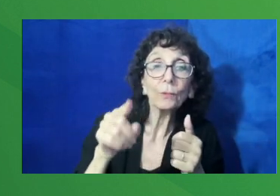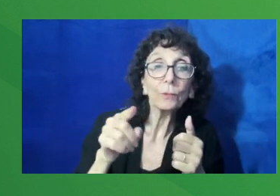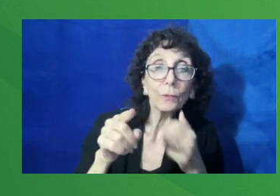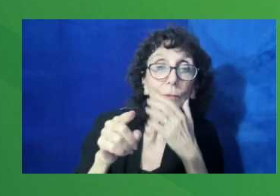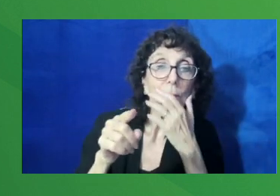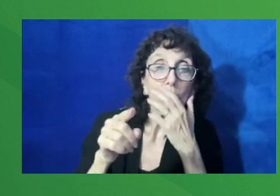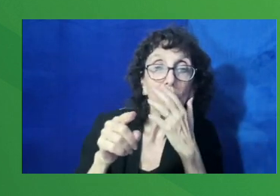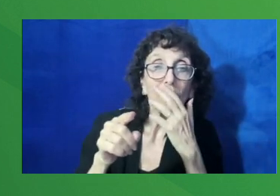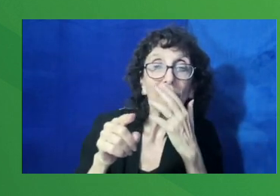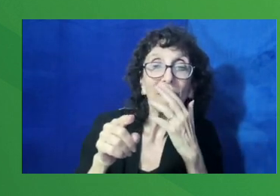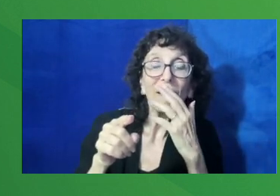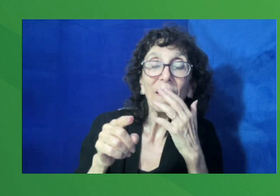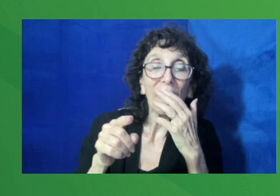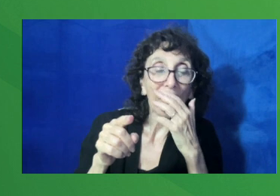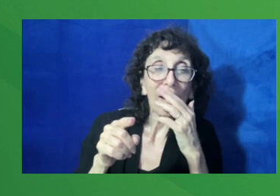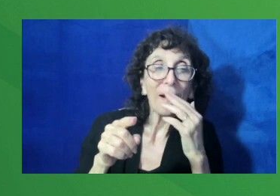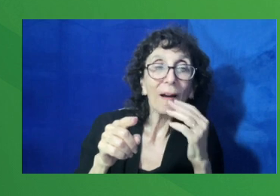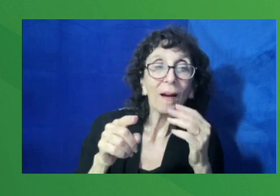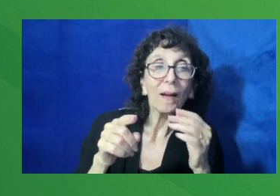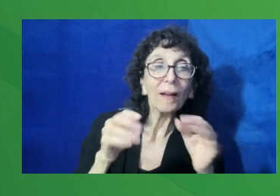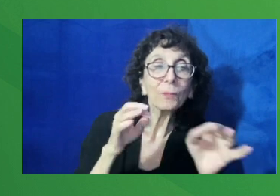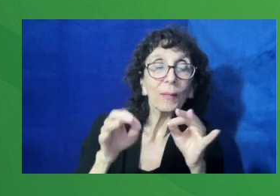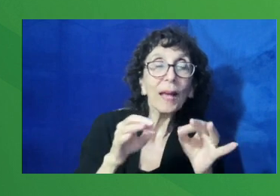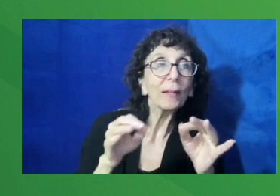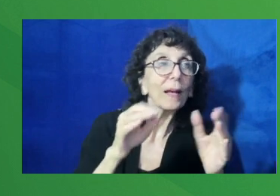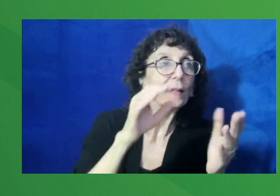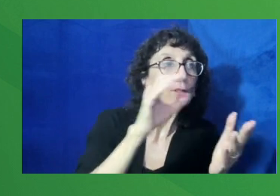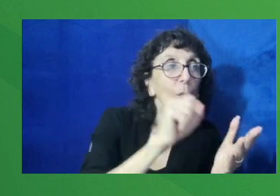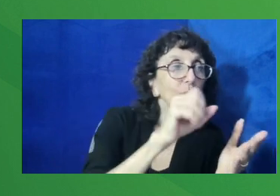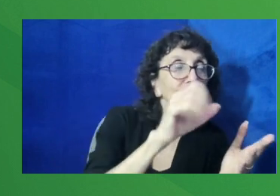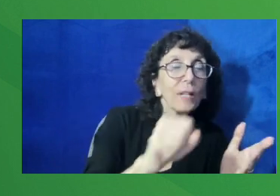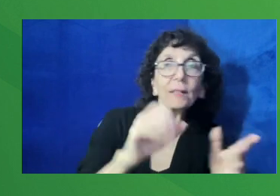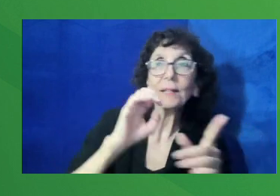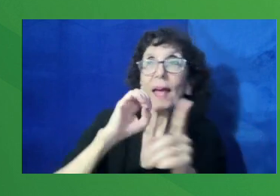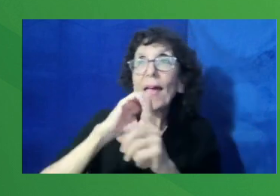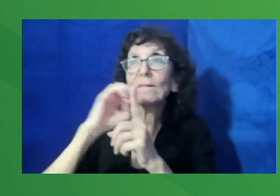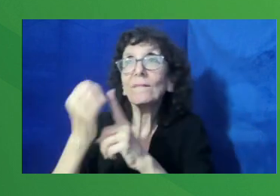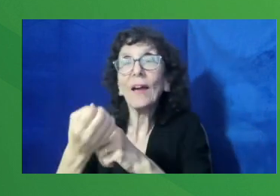environmental education and social studies through climate science and understanding